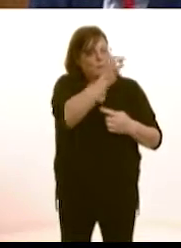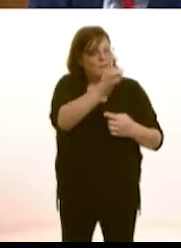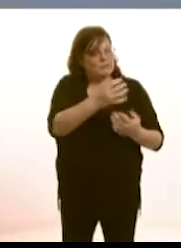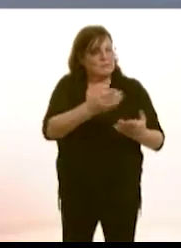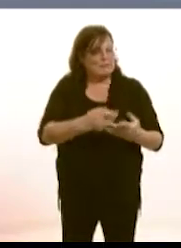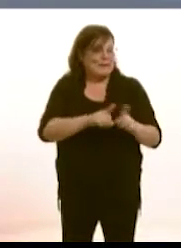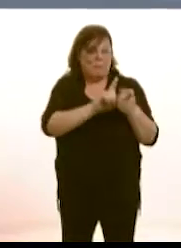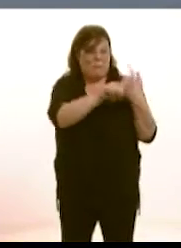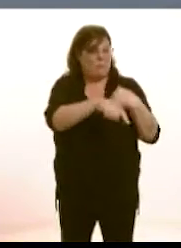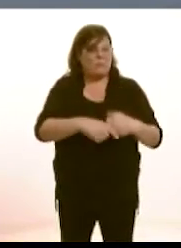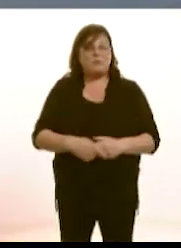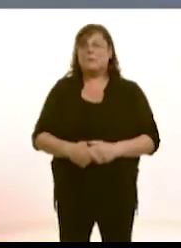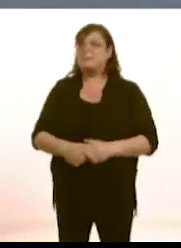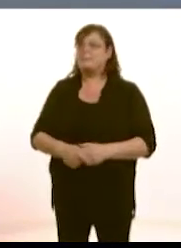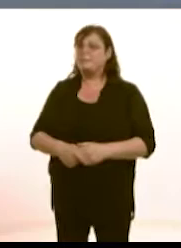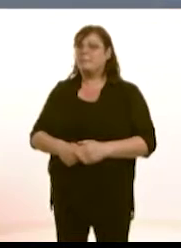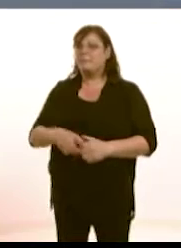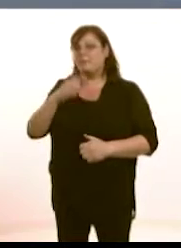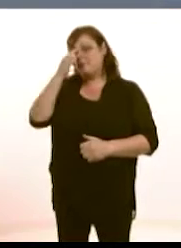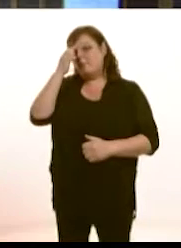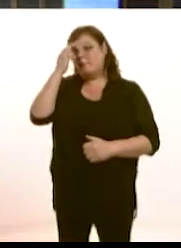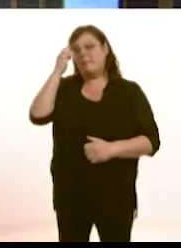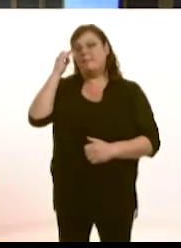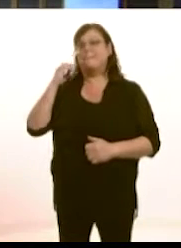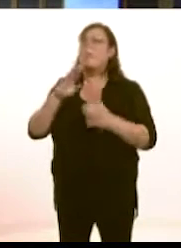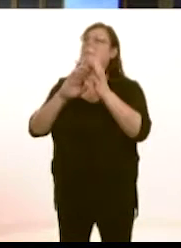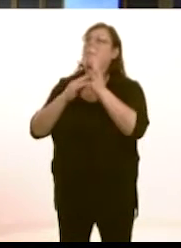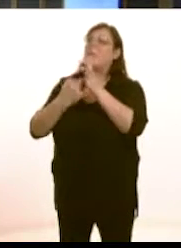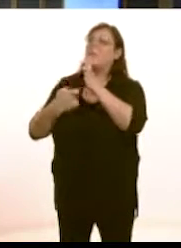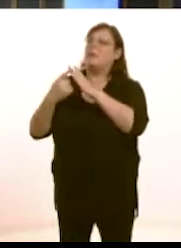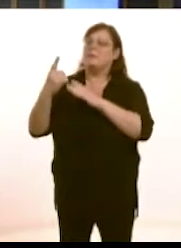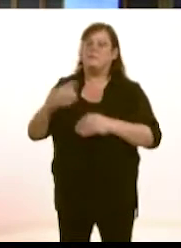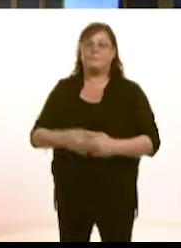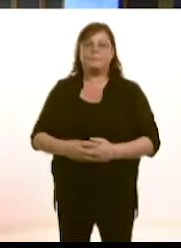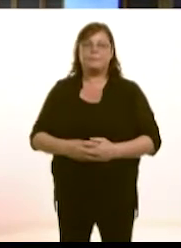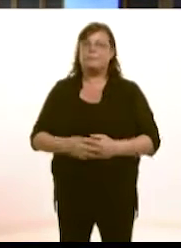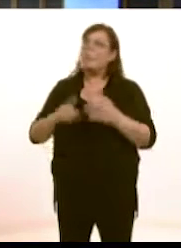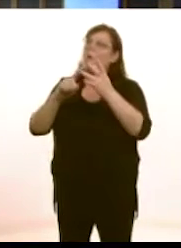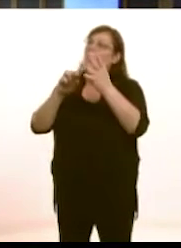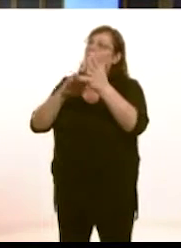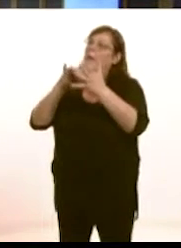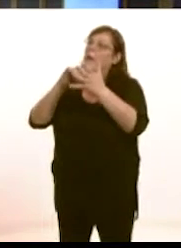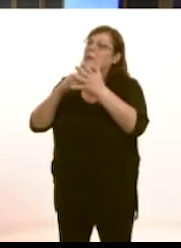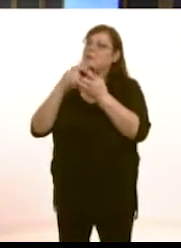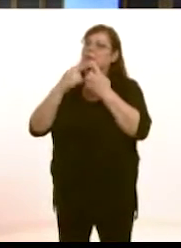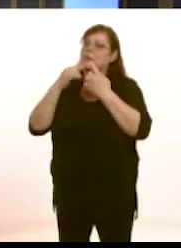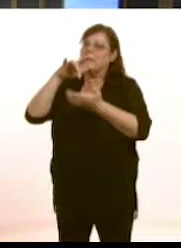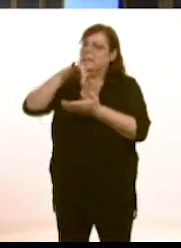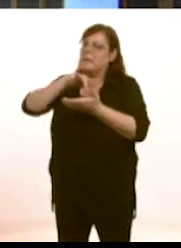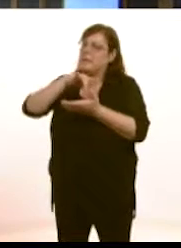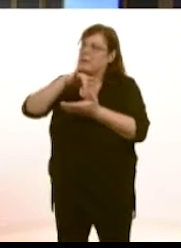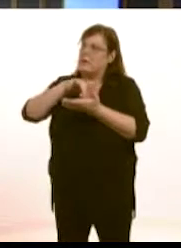Mark Reckless: With respect to the ONS data centre and the link with economics, I worked